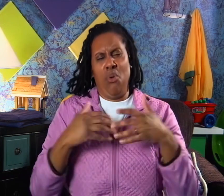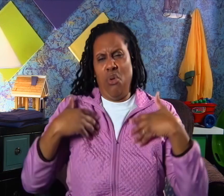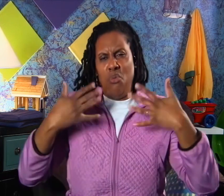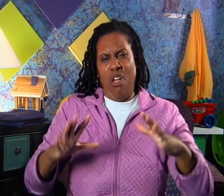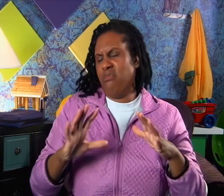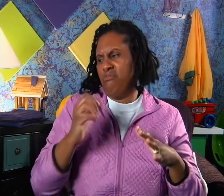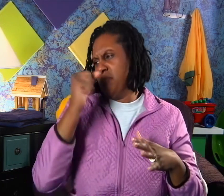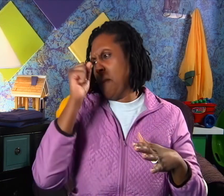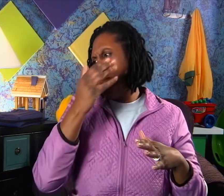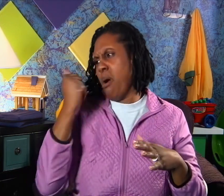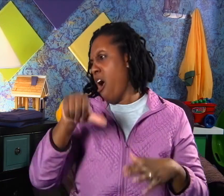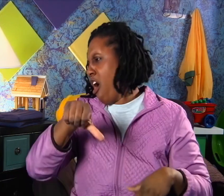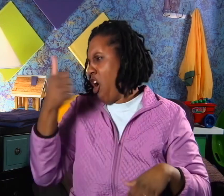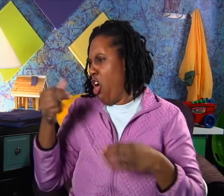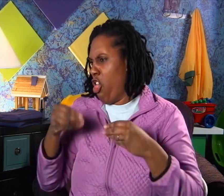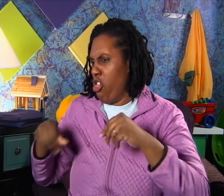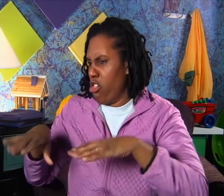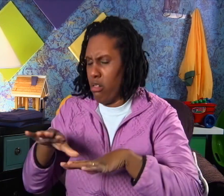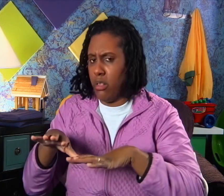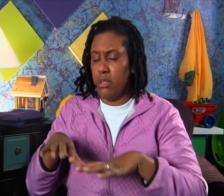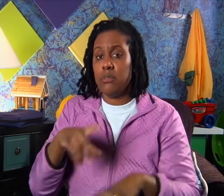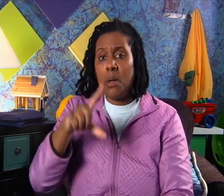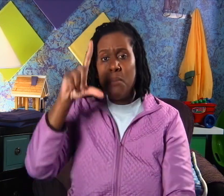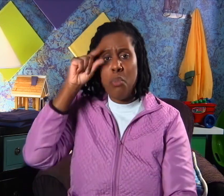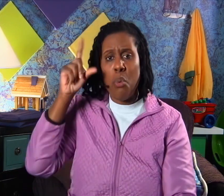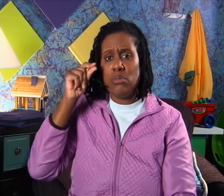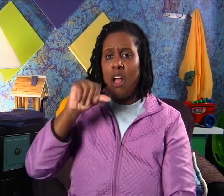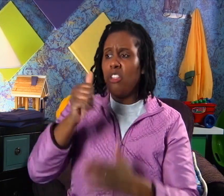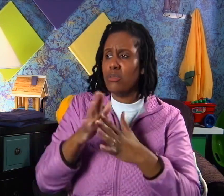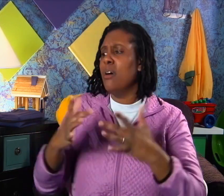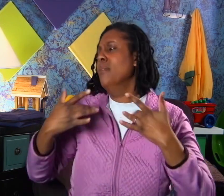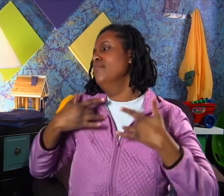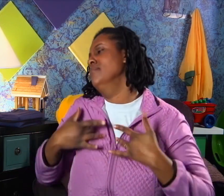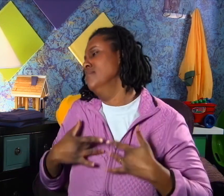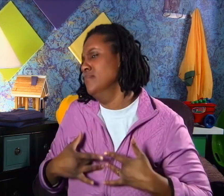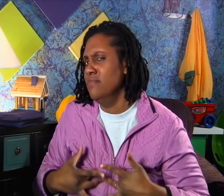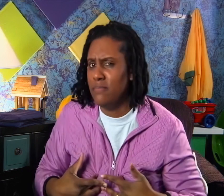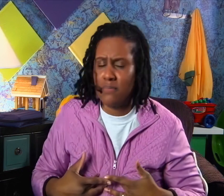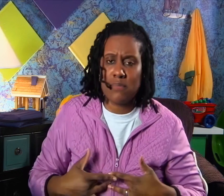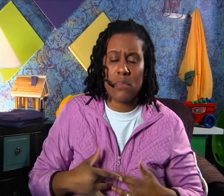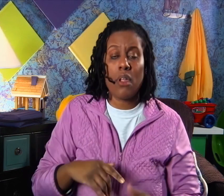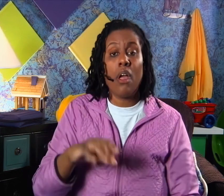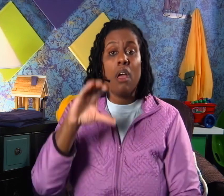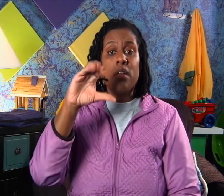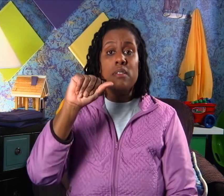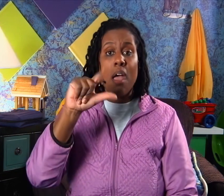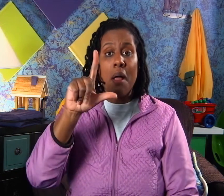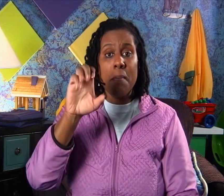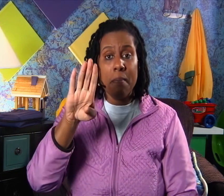NO THANK YOU. WE WILL GO BACK TO EGYPT." THIS MADE MOSES VERY SAD.